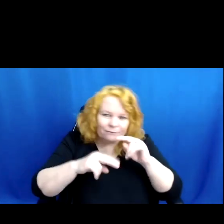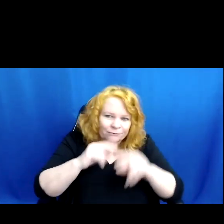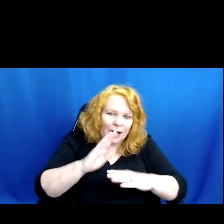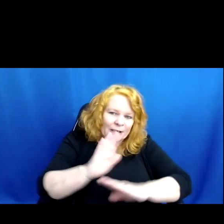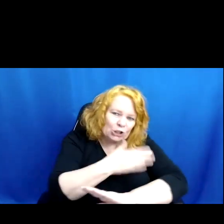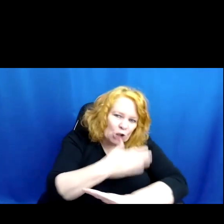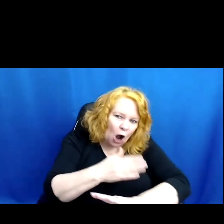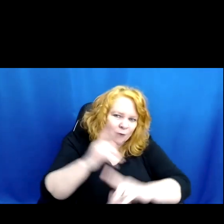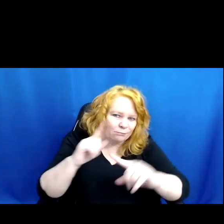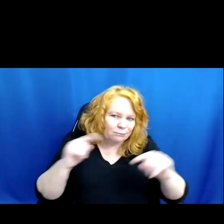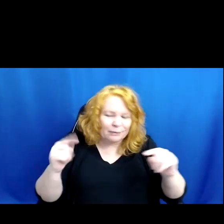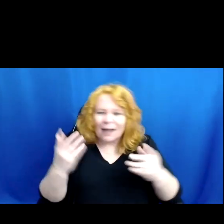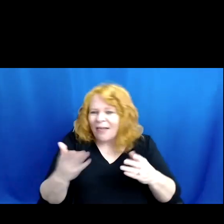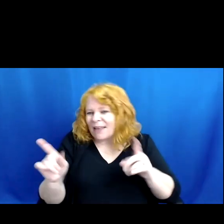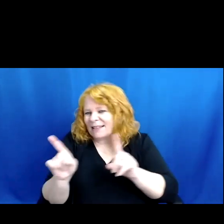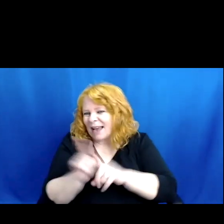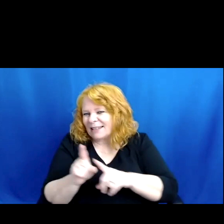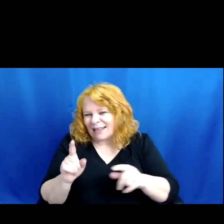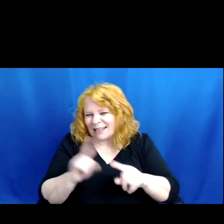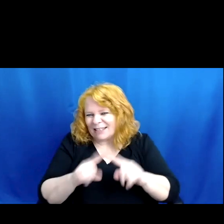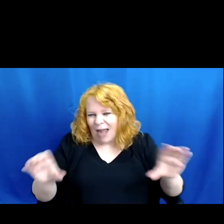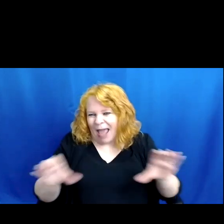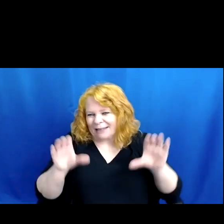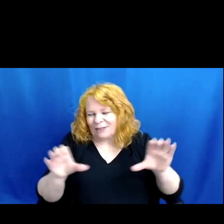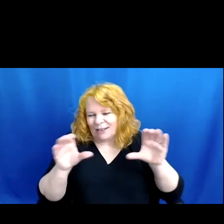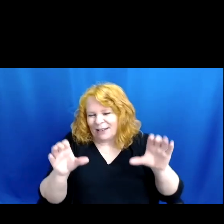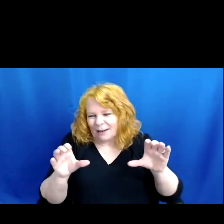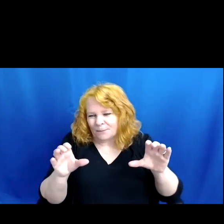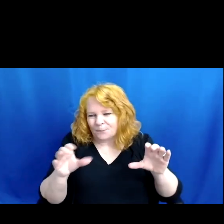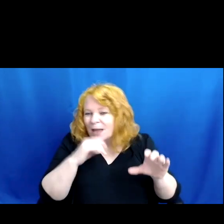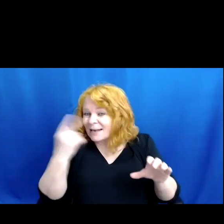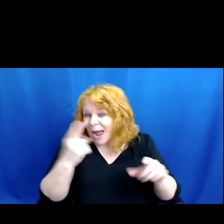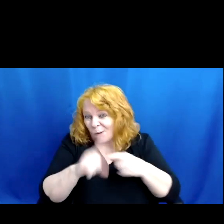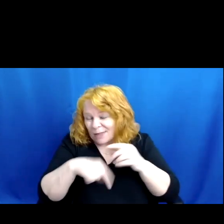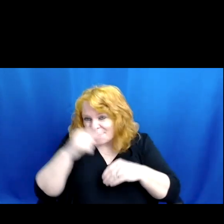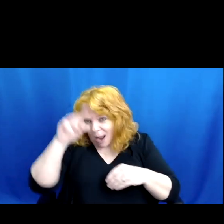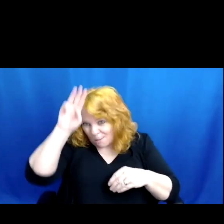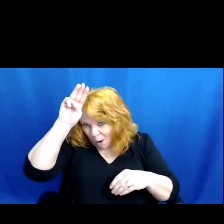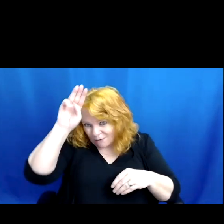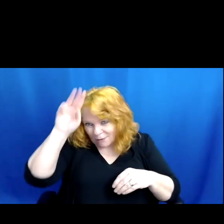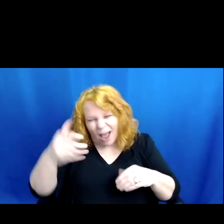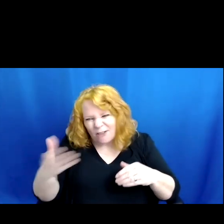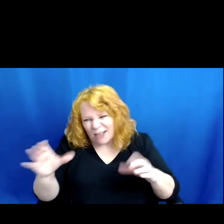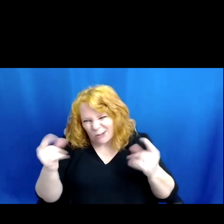Just ideas and activities not necessarily about Marvin but other things you can do with your children. So please do join the group.